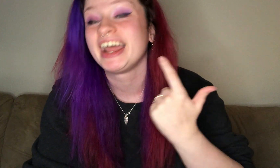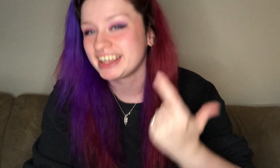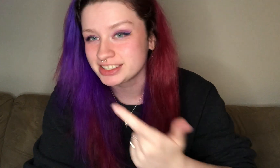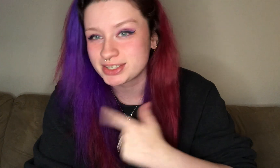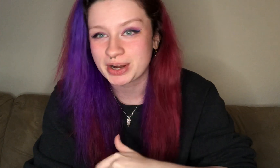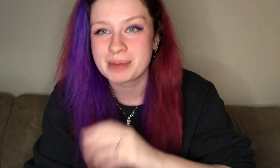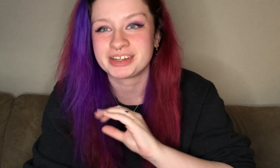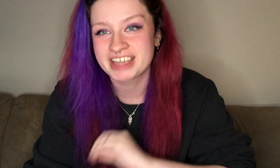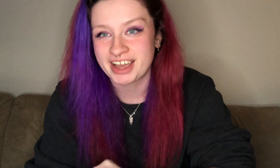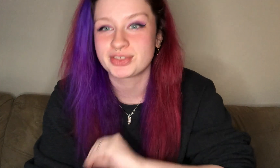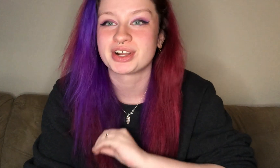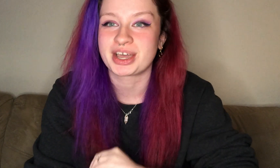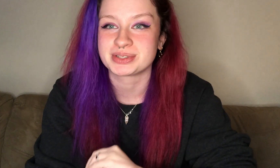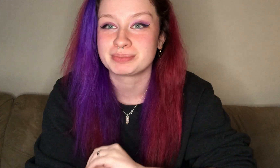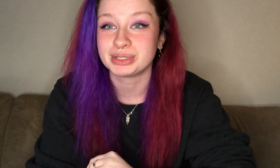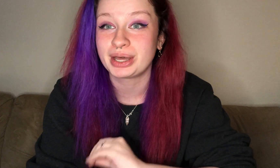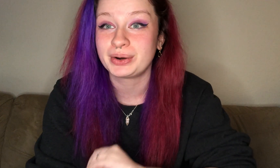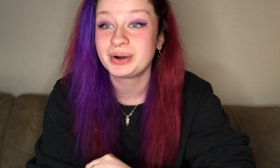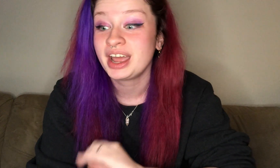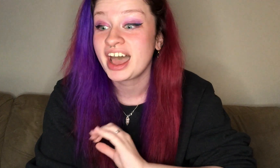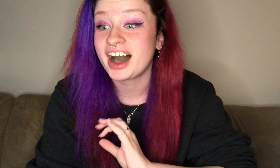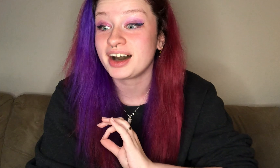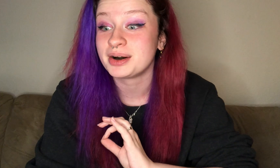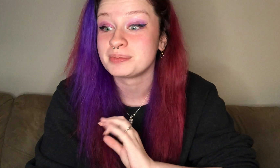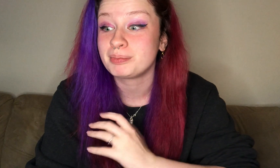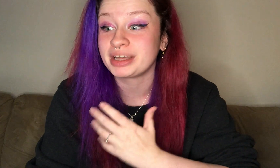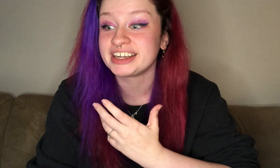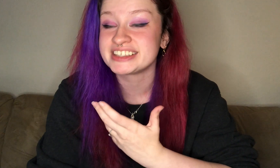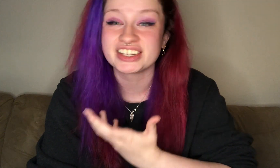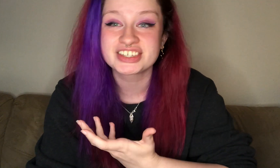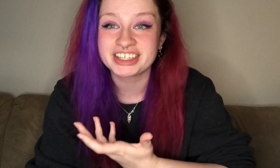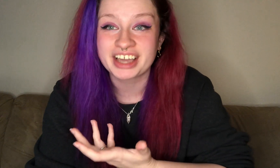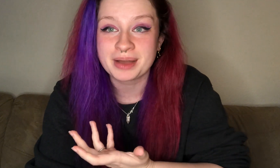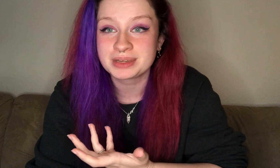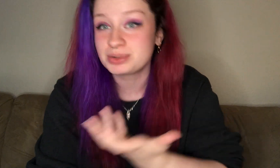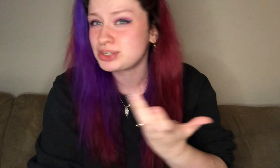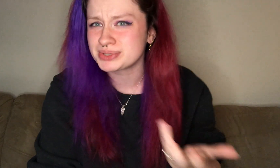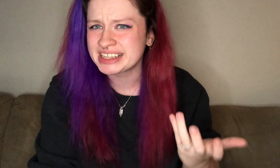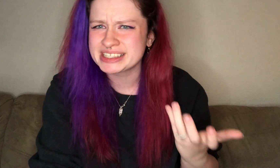and instagram i'll tag their accounts below um but essentially i'm going to be using these